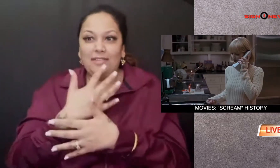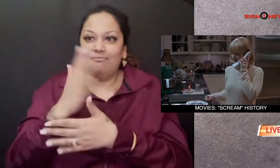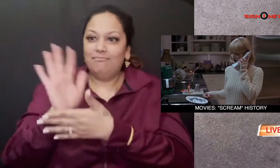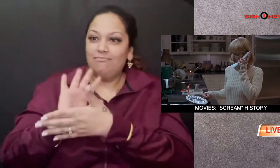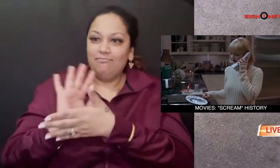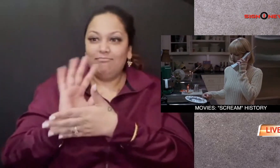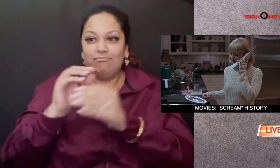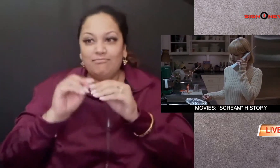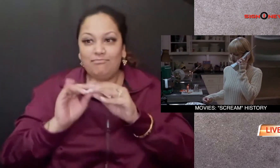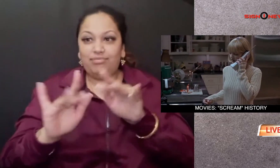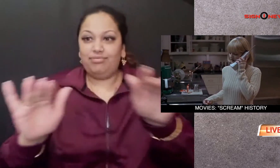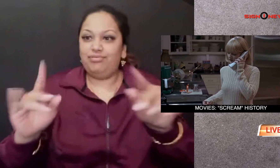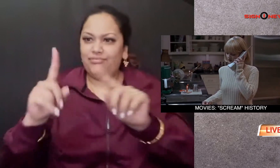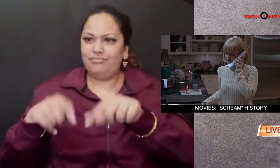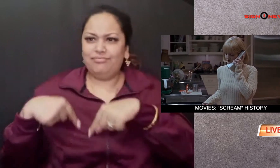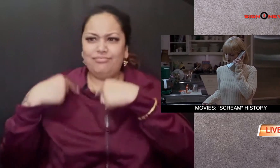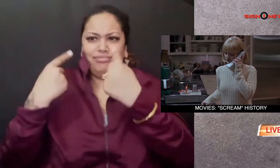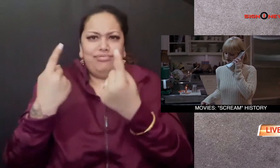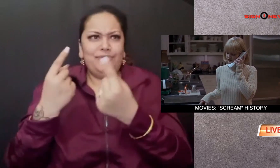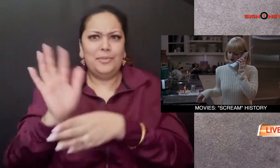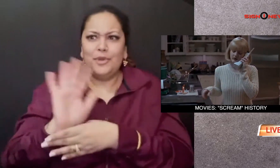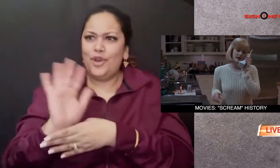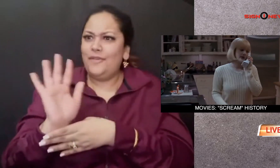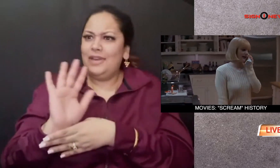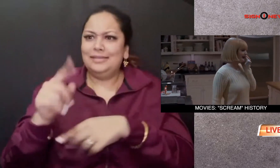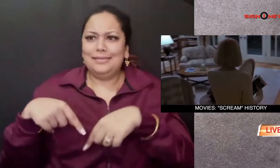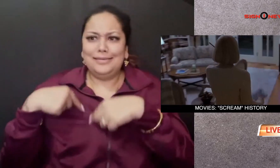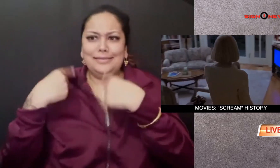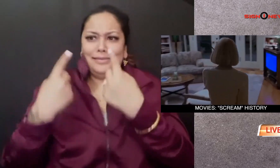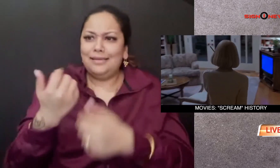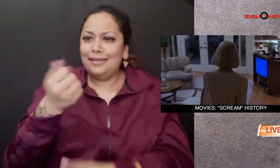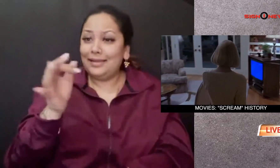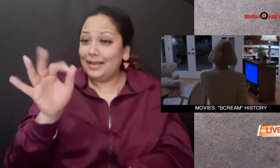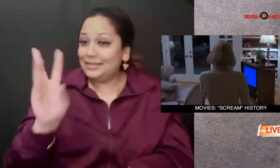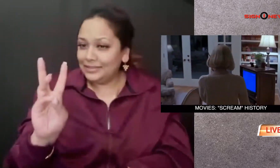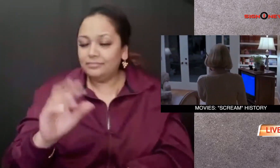The Fright flick franchise has been scaring moviegoers since 1996.